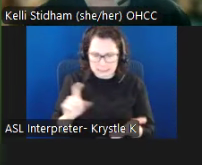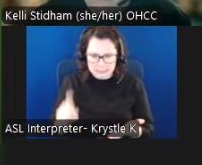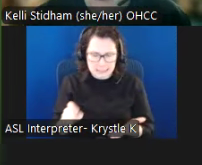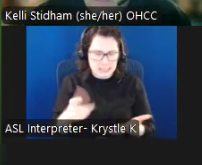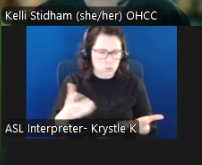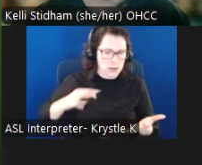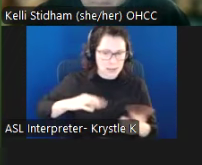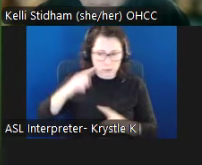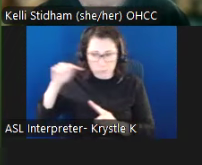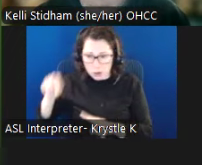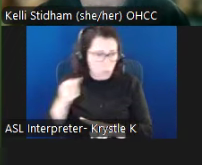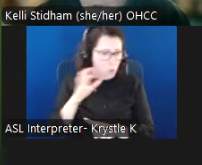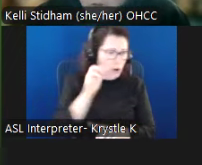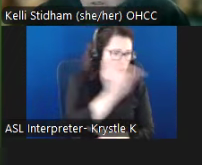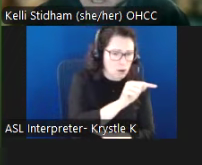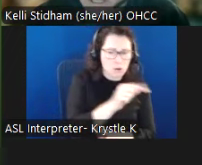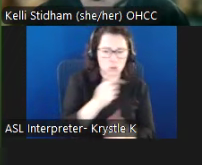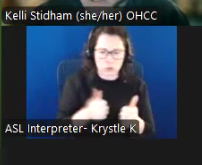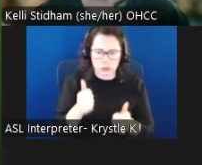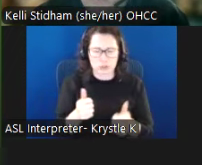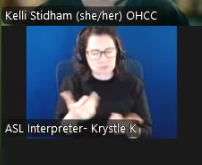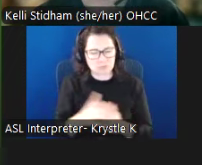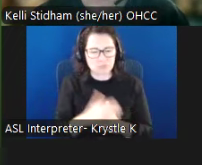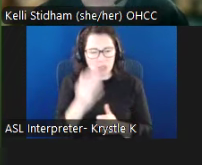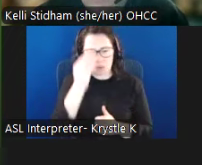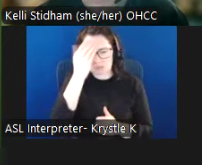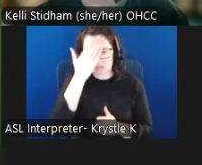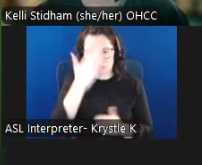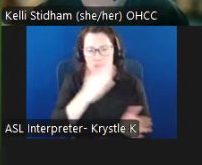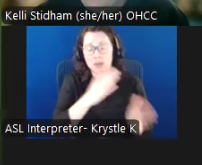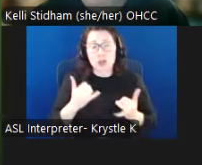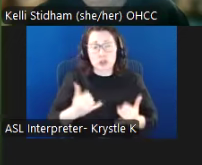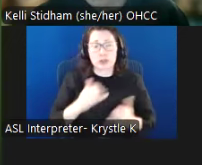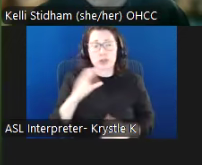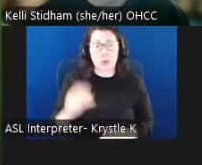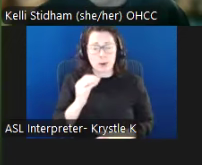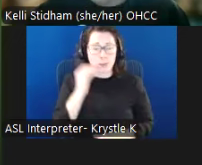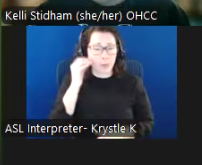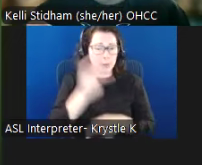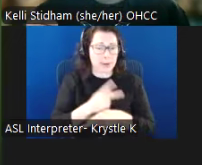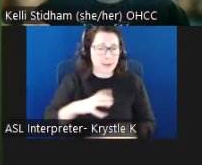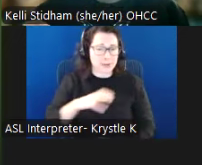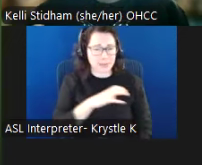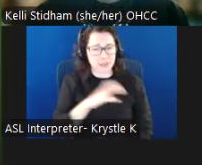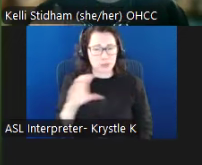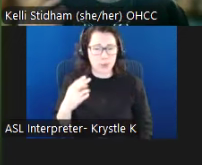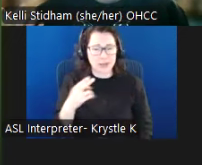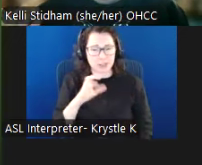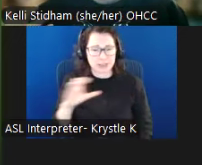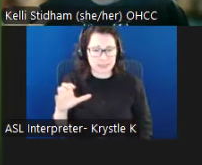So, um, currently Oregon Homecare